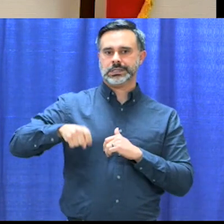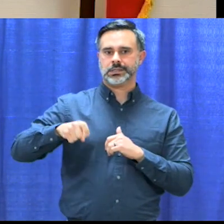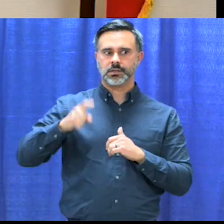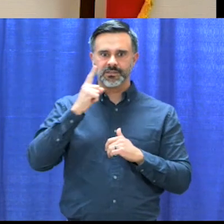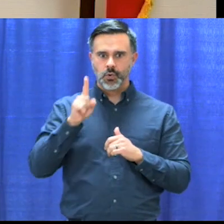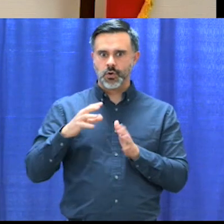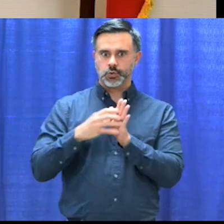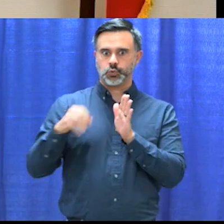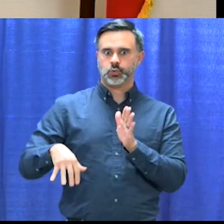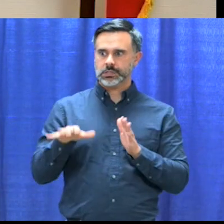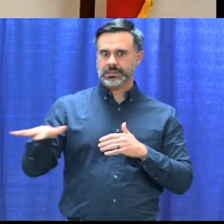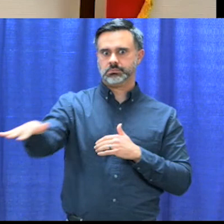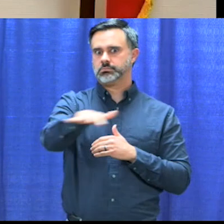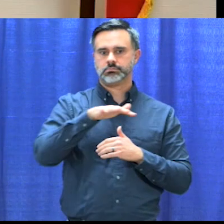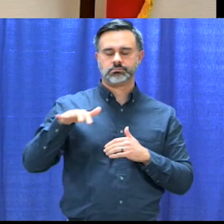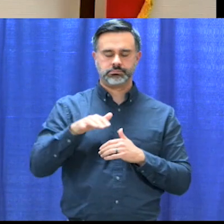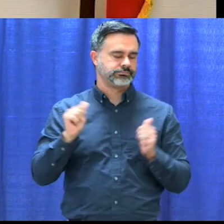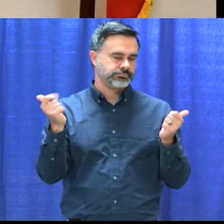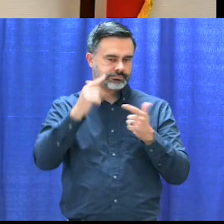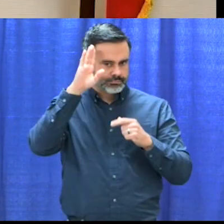As you all know we are facing a pandemic.